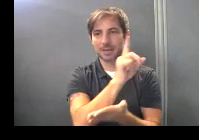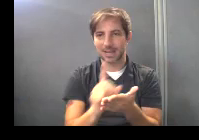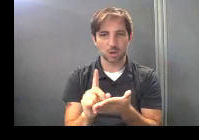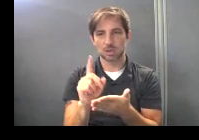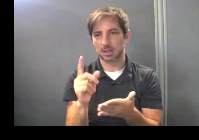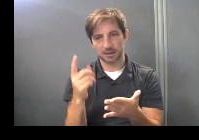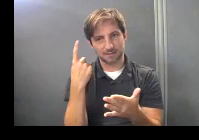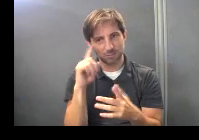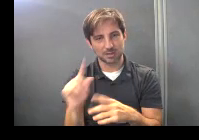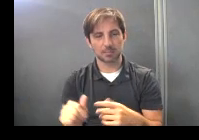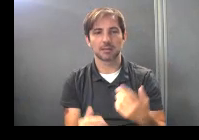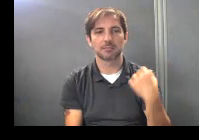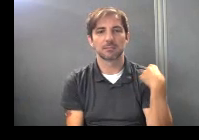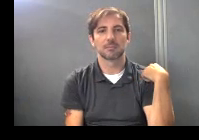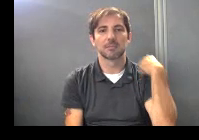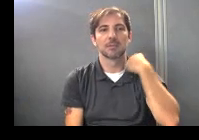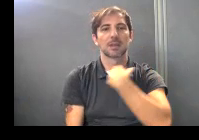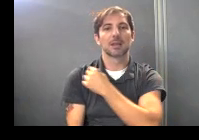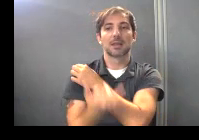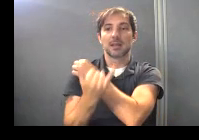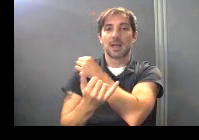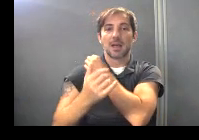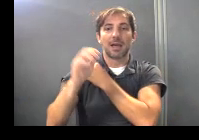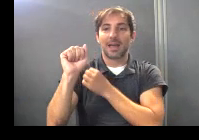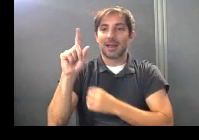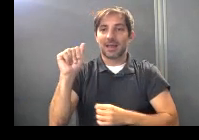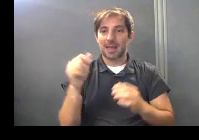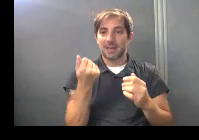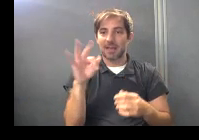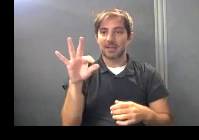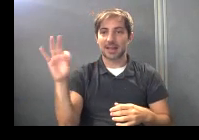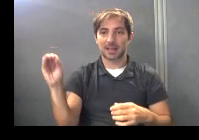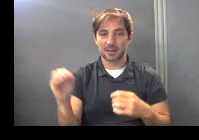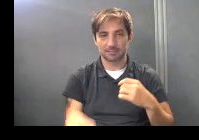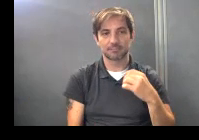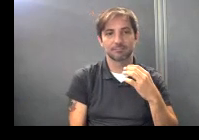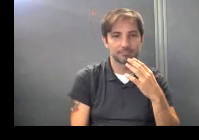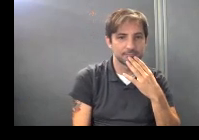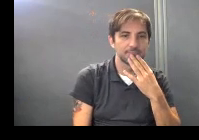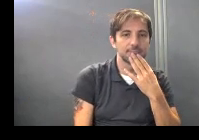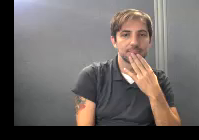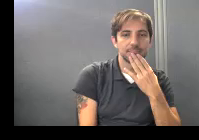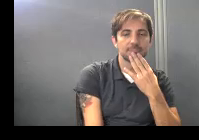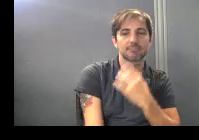AMERICANS WITH DISABILITIES ACT OF 1990, KNOWN AS THE ADA, I WANT TO MAKE A NOTE THAT WHEN